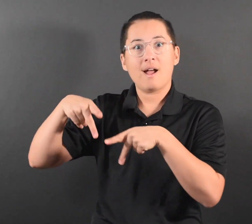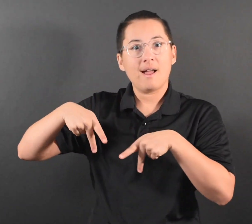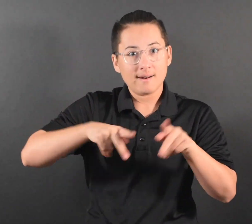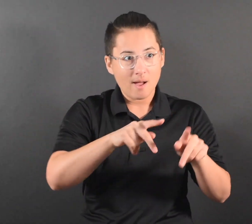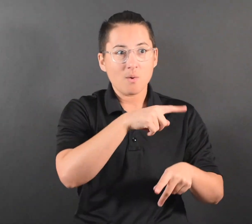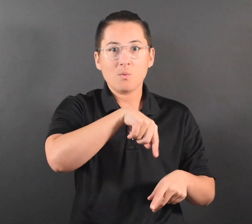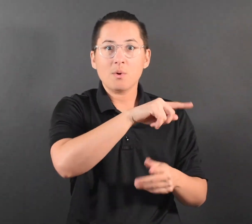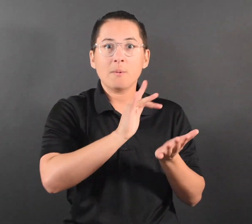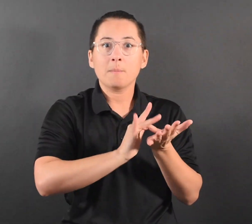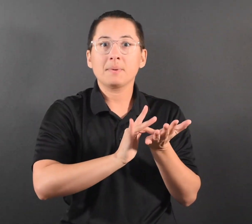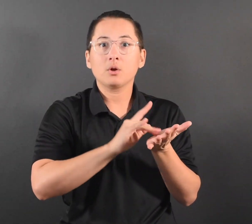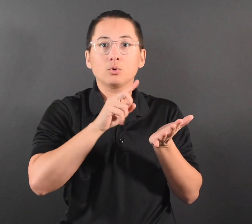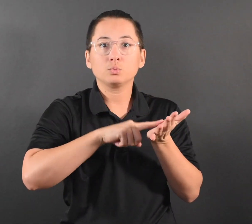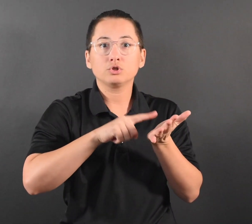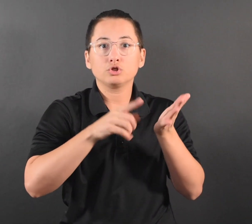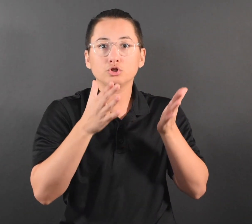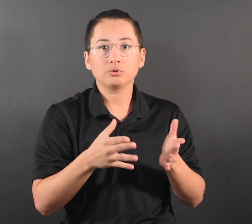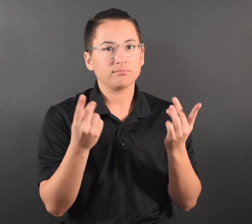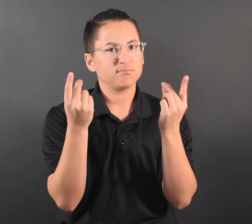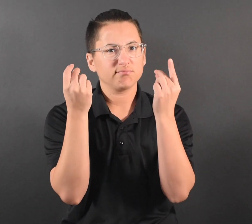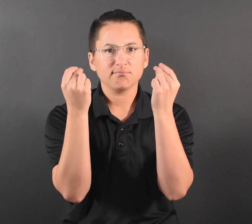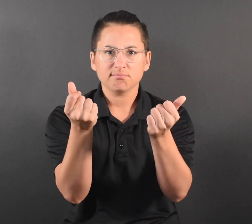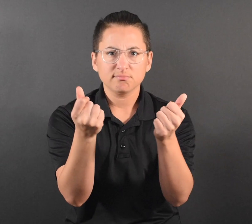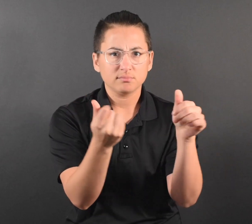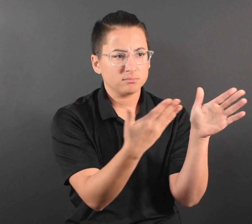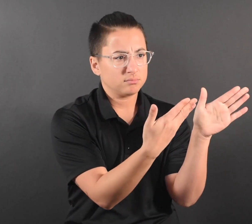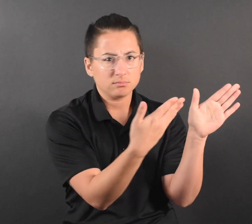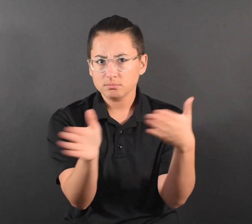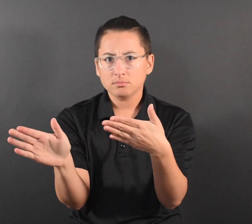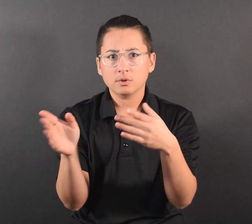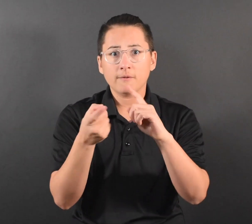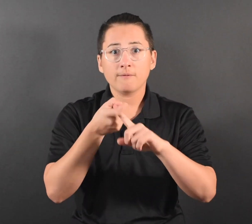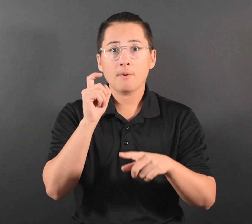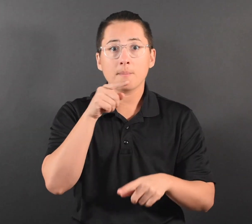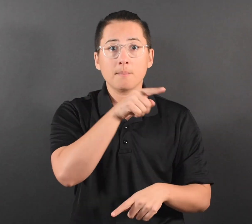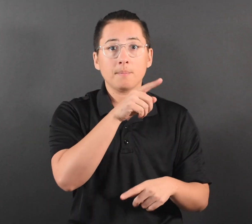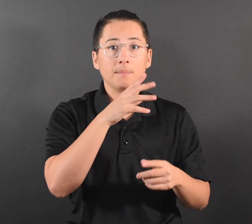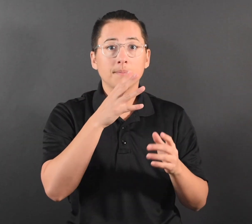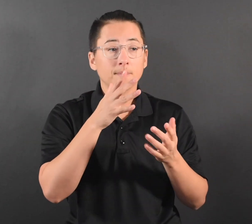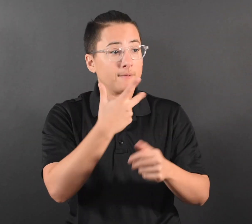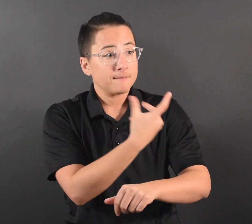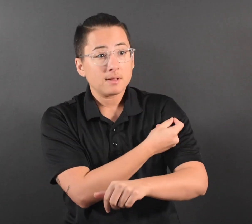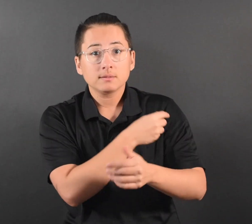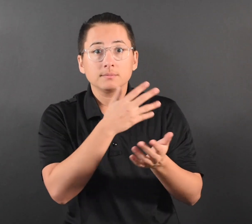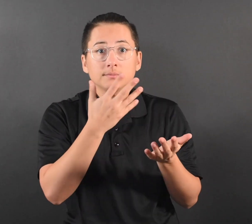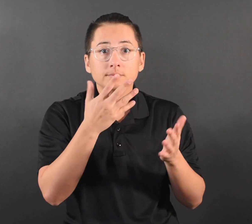Federal funding allowed medical researchers to quickly transition from vaccine development and